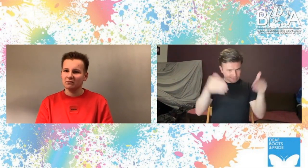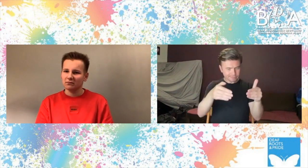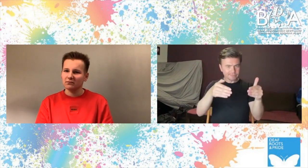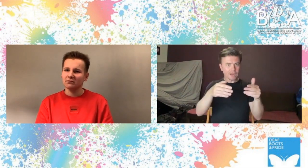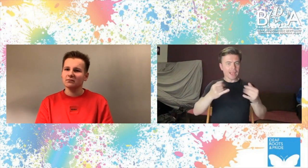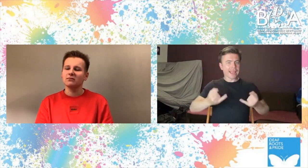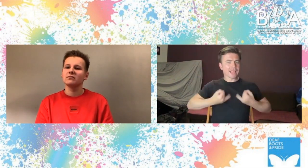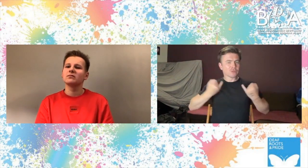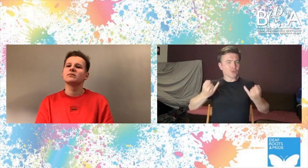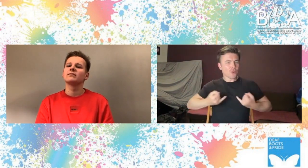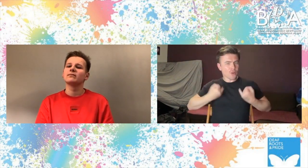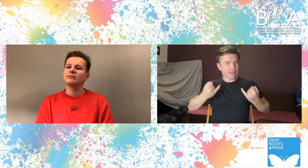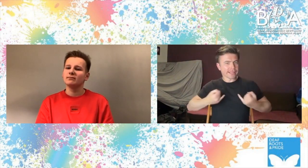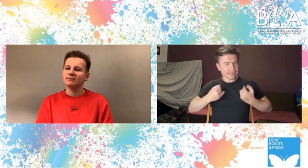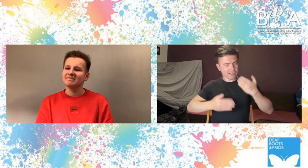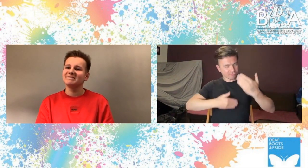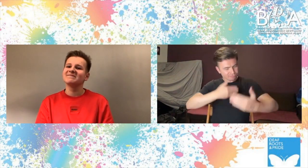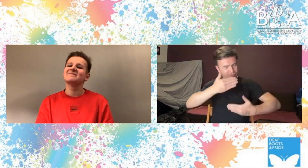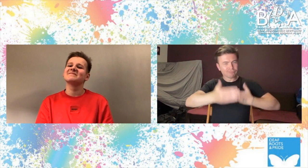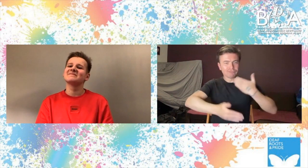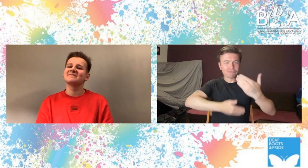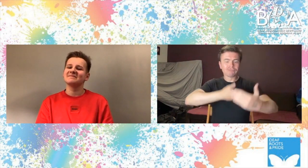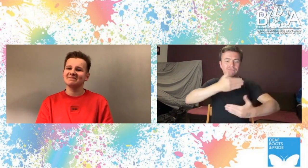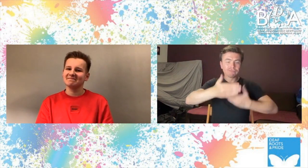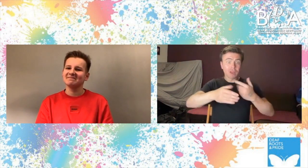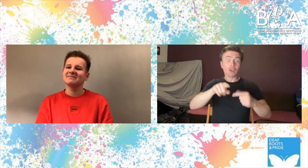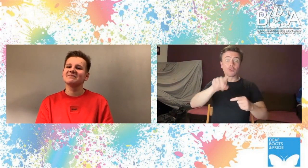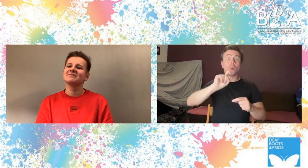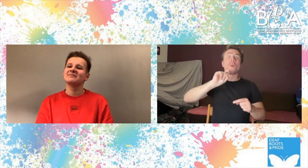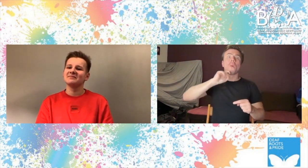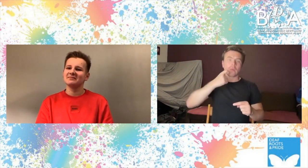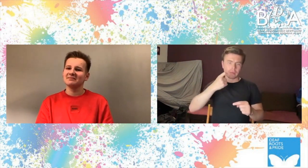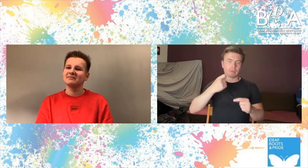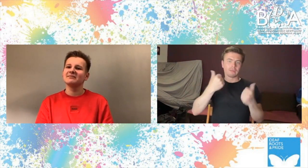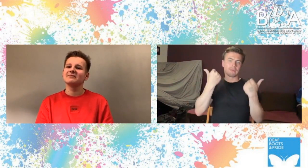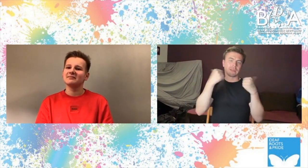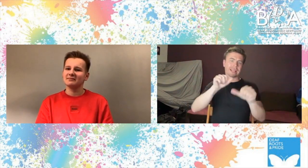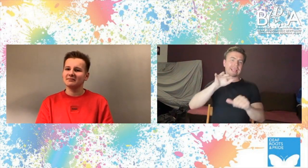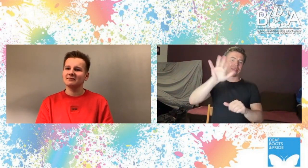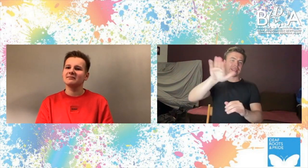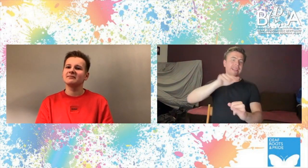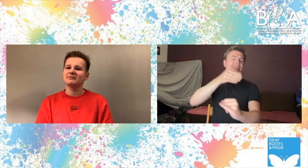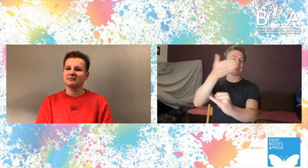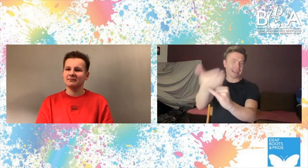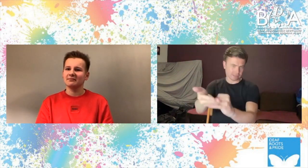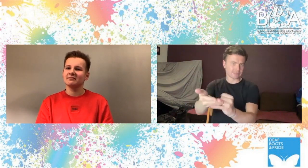Just focus on enjoying yourself. If you enjoy yourself, you will get there in the end.